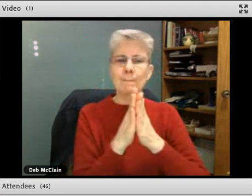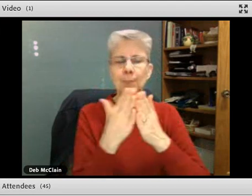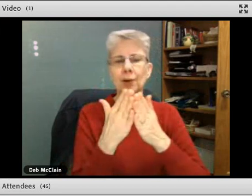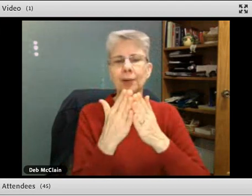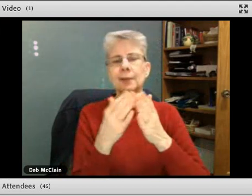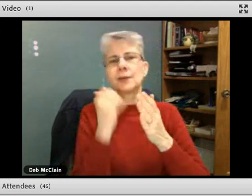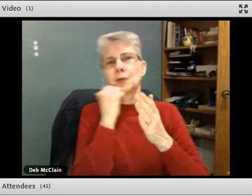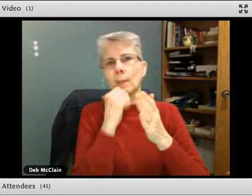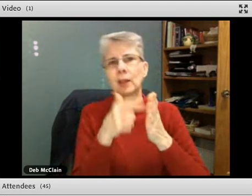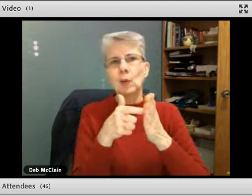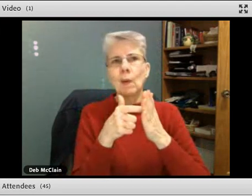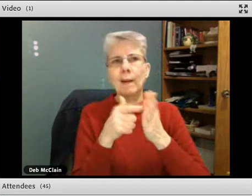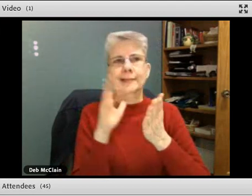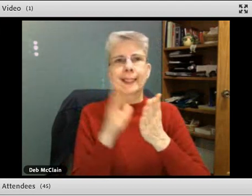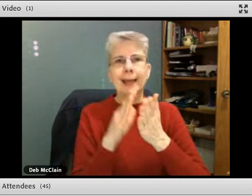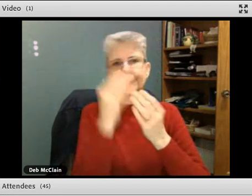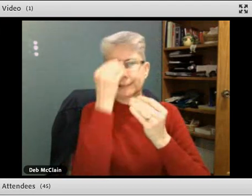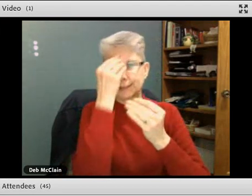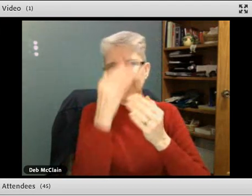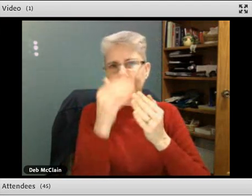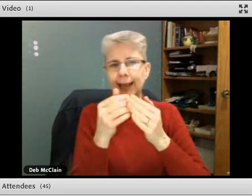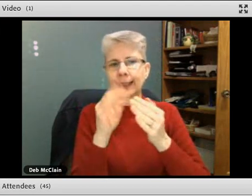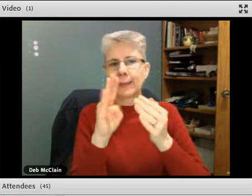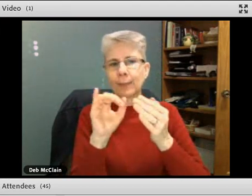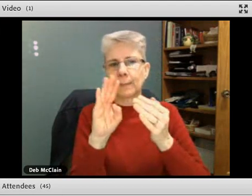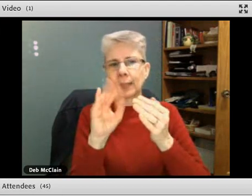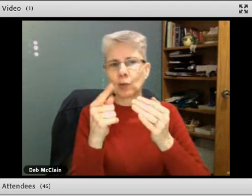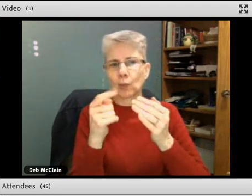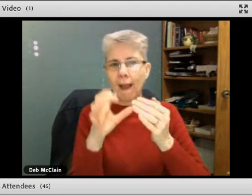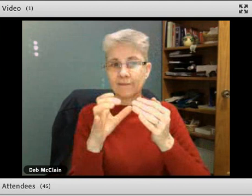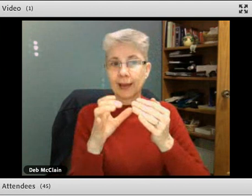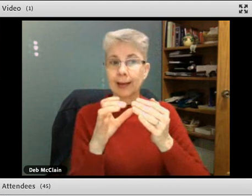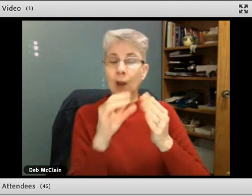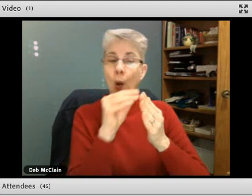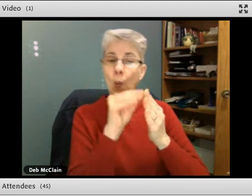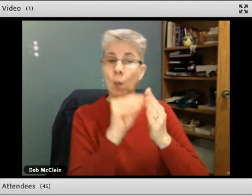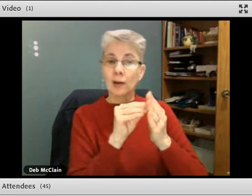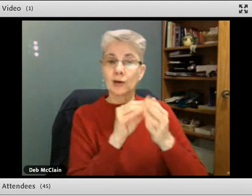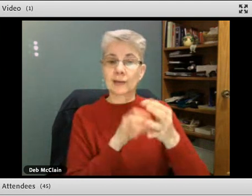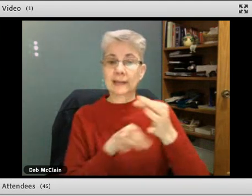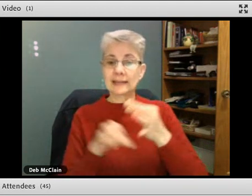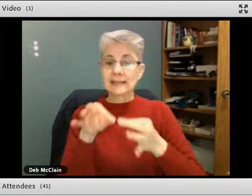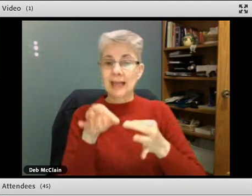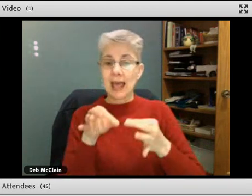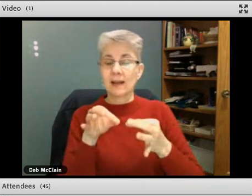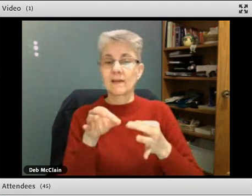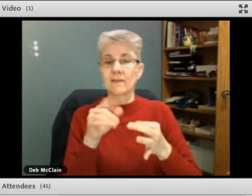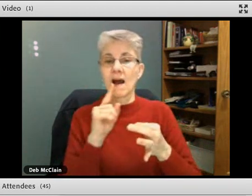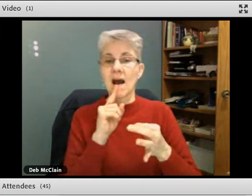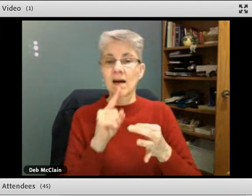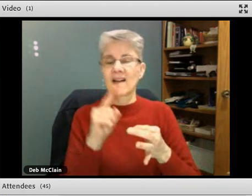in the bibliographic record than -- I'm sorry. A fiction book requires less data than a nonfiction book.